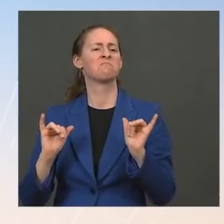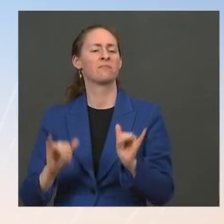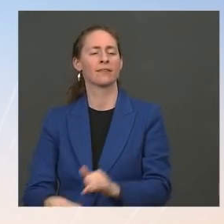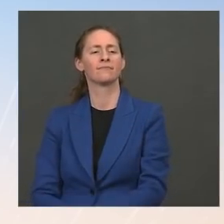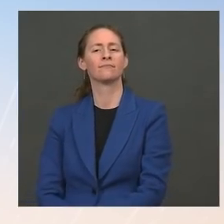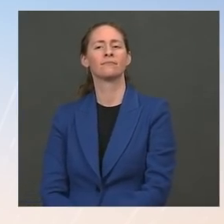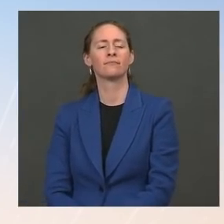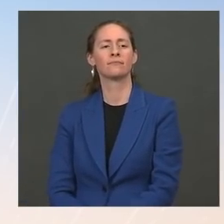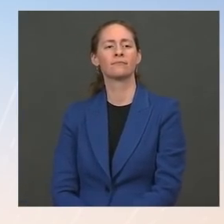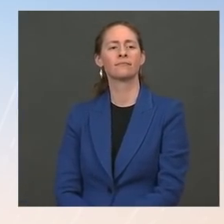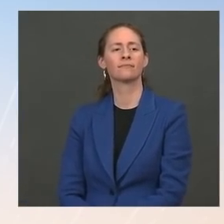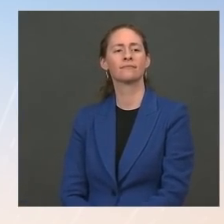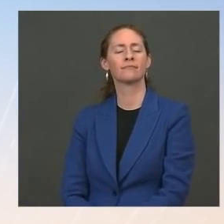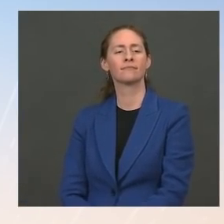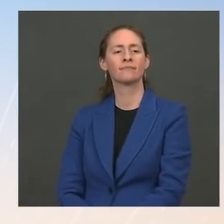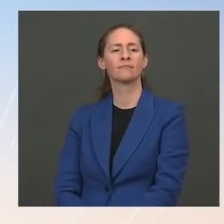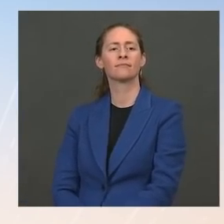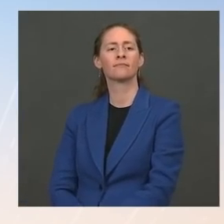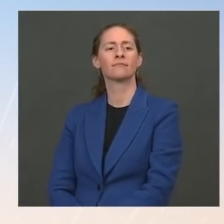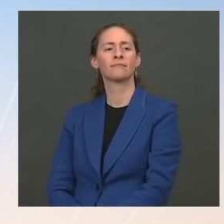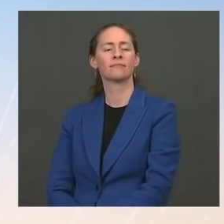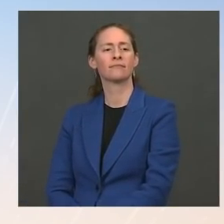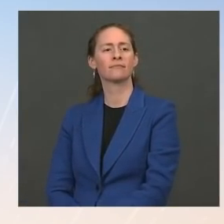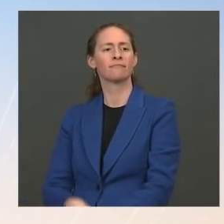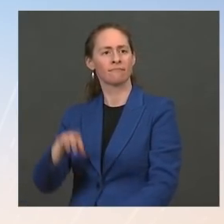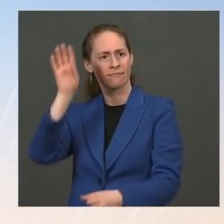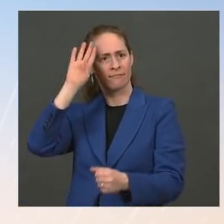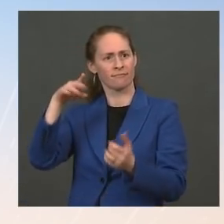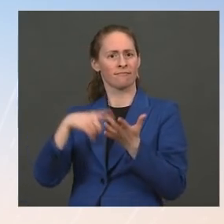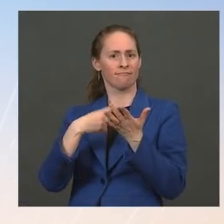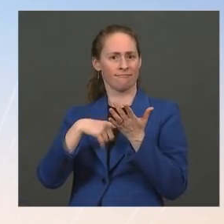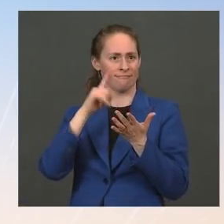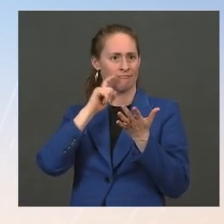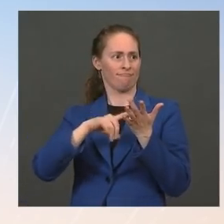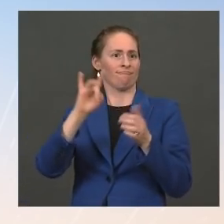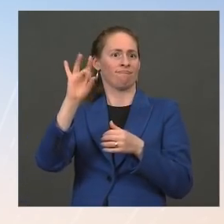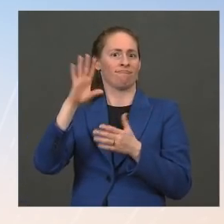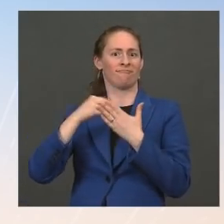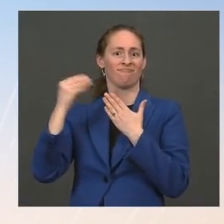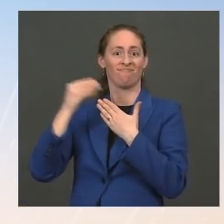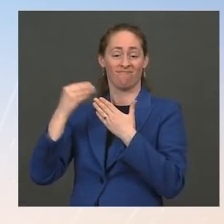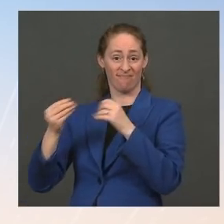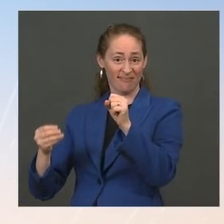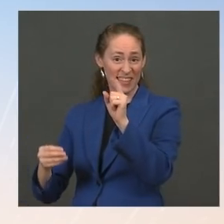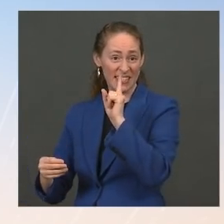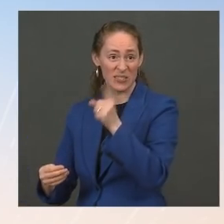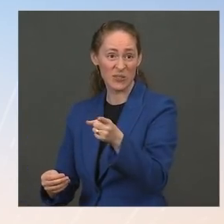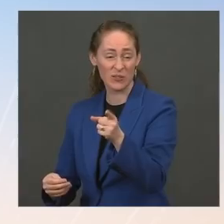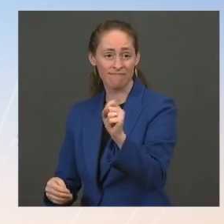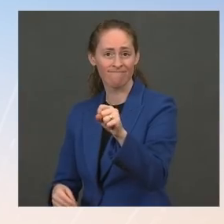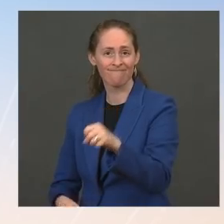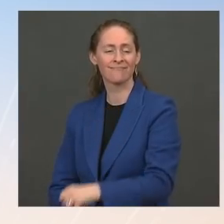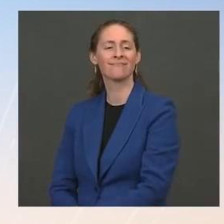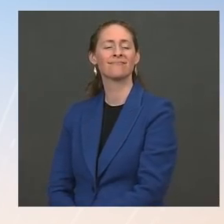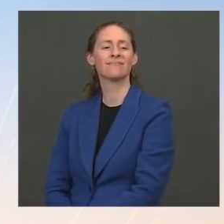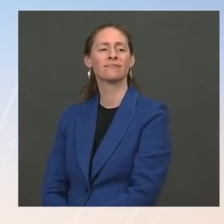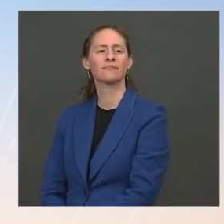in some cases, sales. Go ahead. The Press: I have two questions about the vaccination mandate for federal workers. Ms. Psaki: Sure. The Press: The American Federation